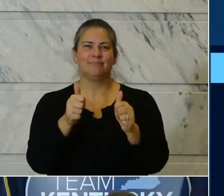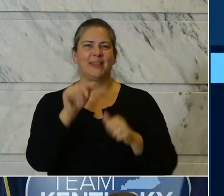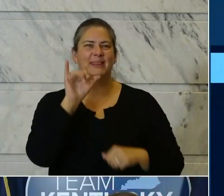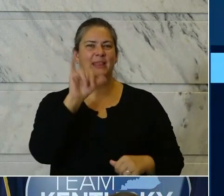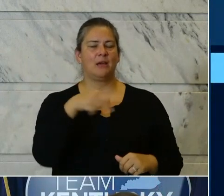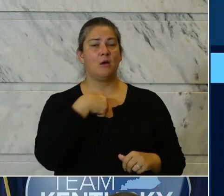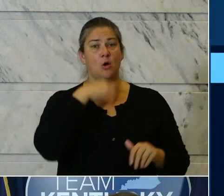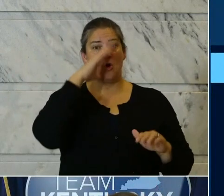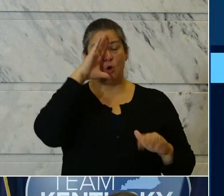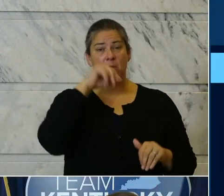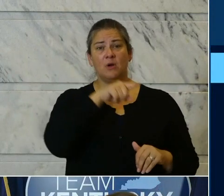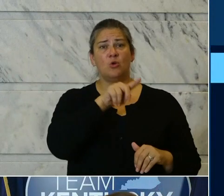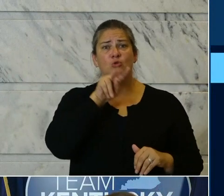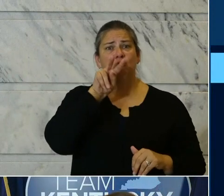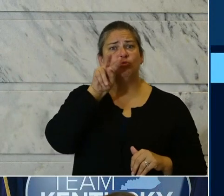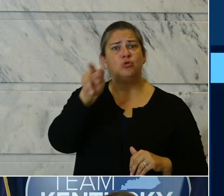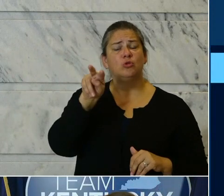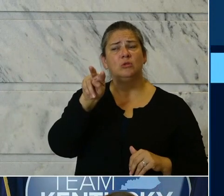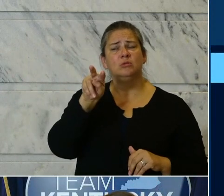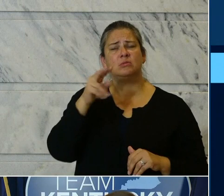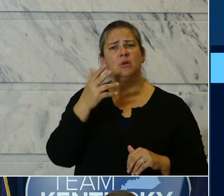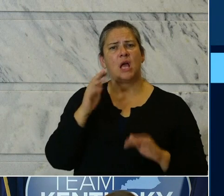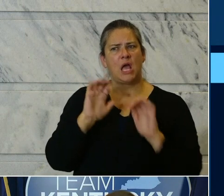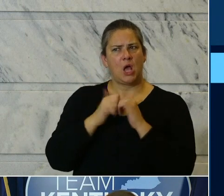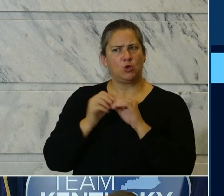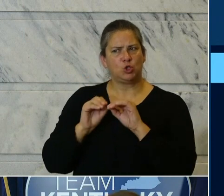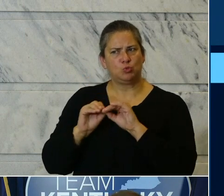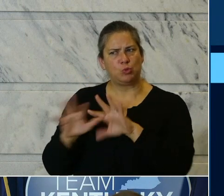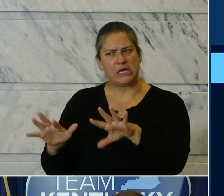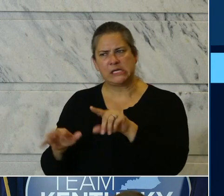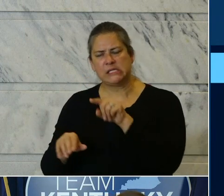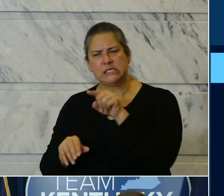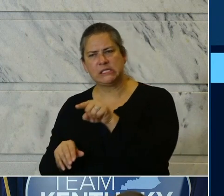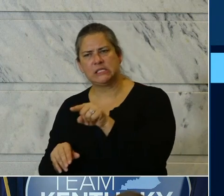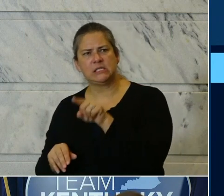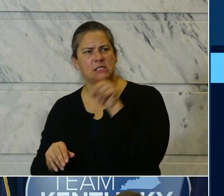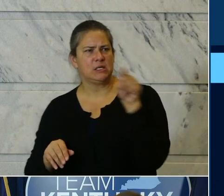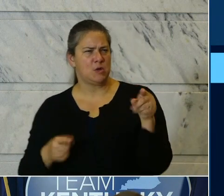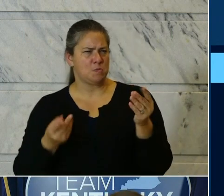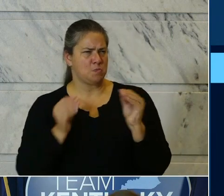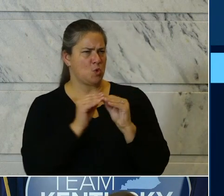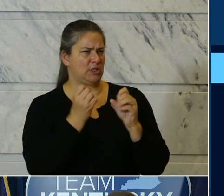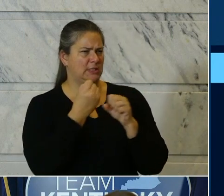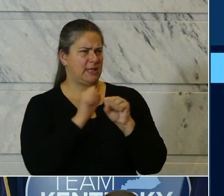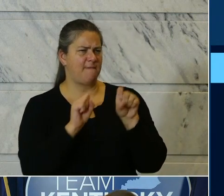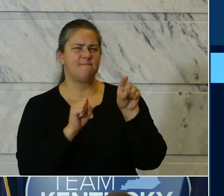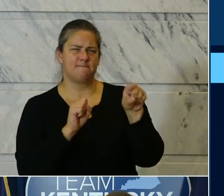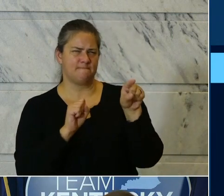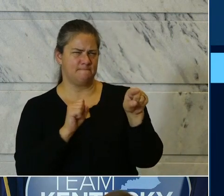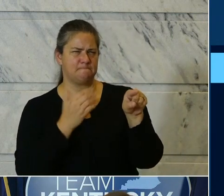EVERY SO WILL GROW A HOLD OF WILL SAY LET'S DO IT WAY THAT THEY WILL LOOK AT THE TYPE OF PUBLIC EVENTS THAT CAN SPREAD